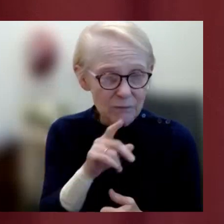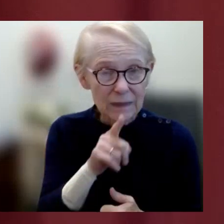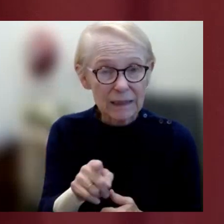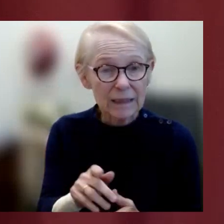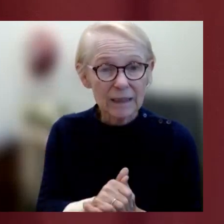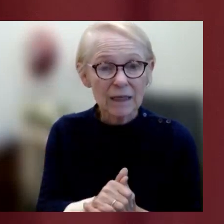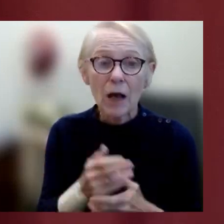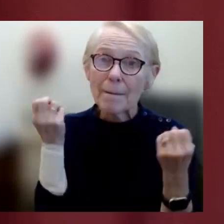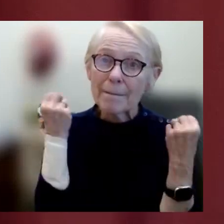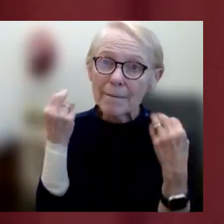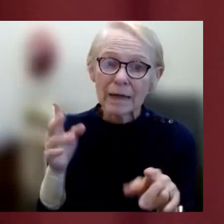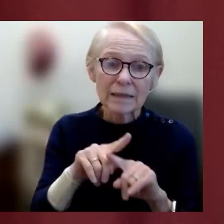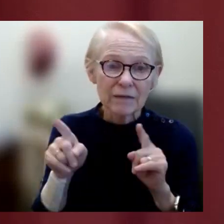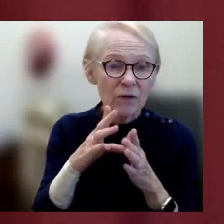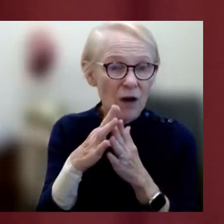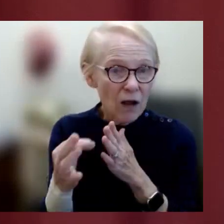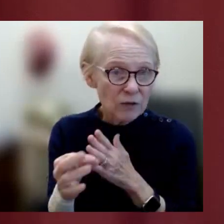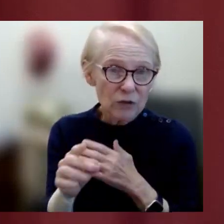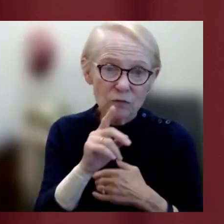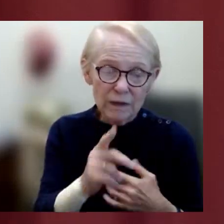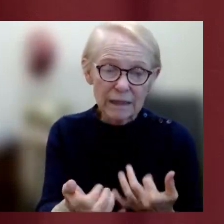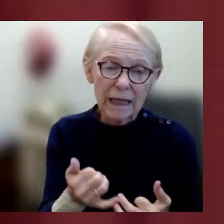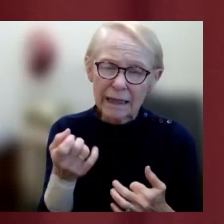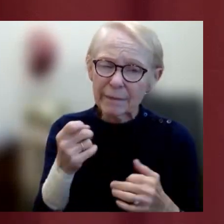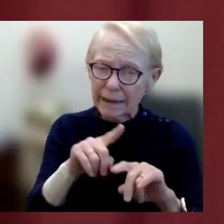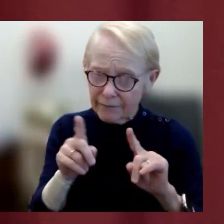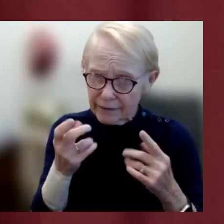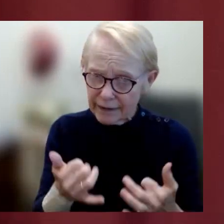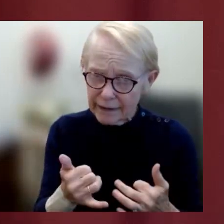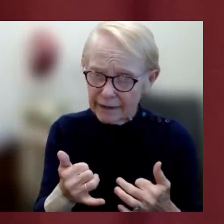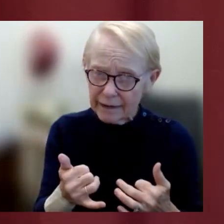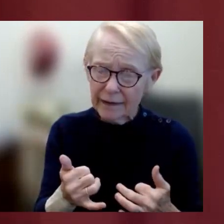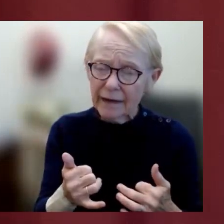different ways to vote and they're each a little different and they have their own requirements and